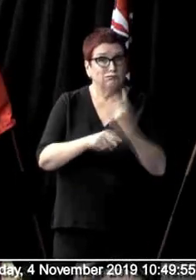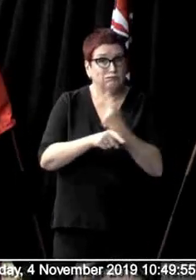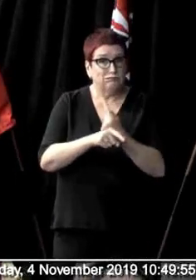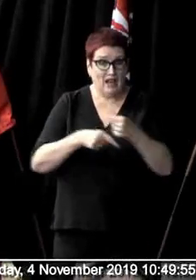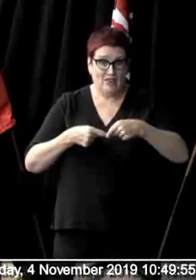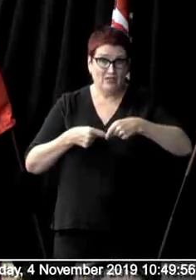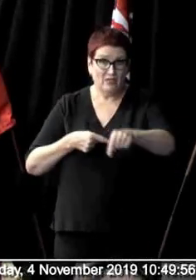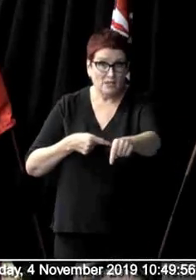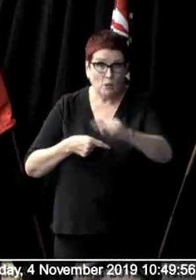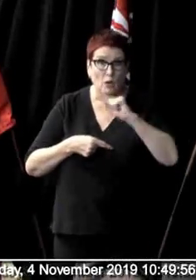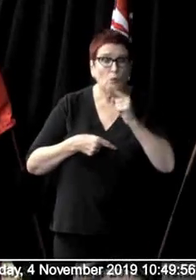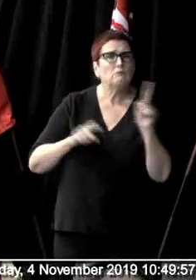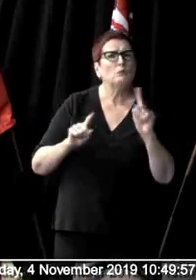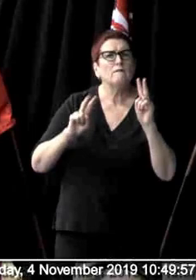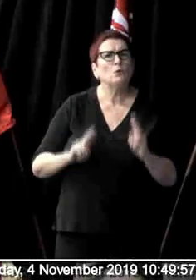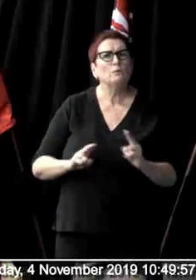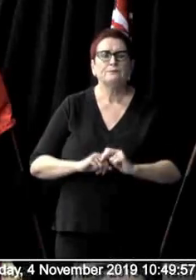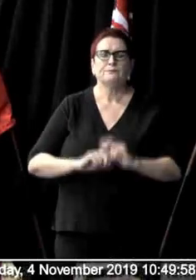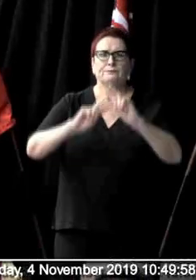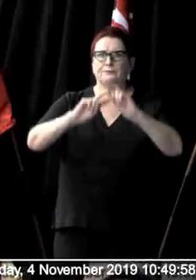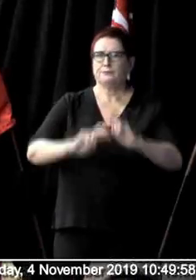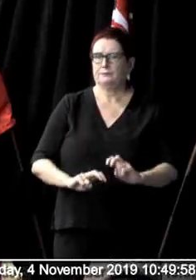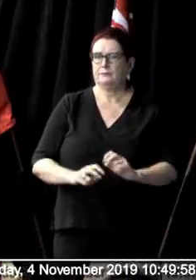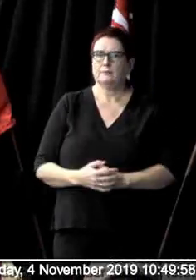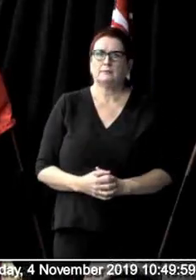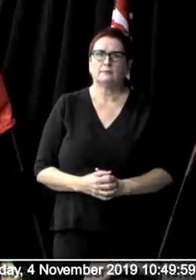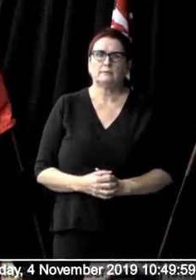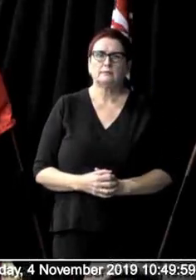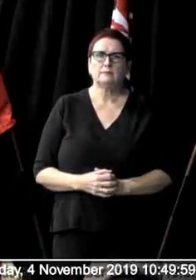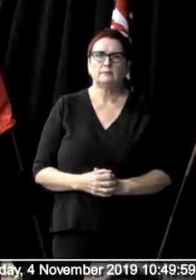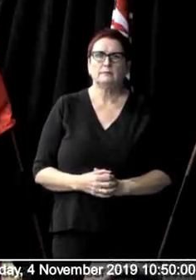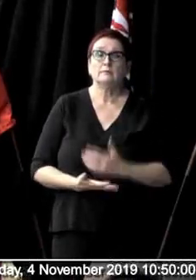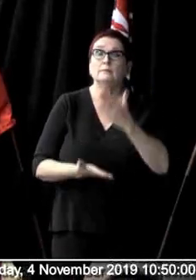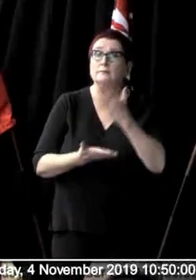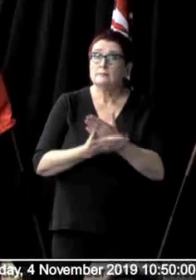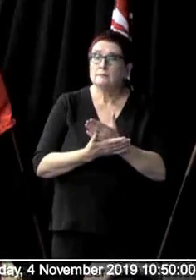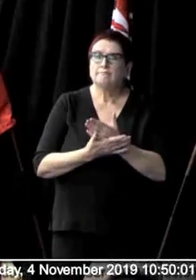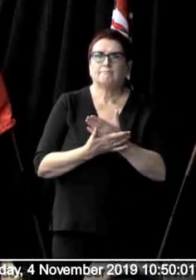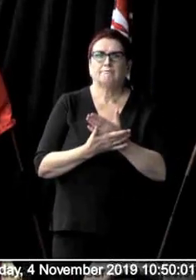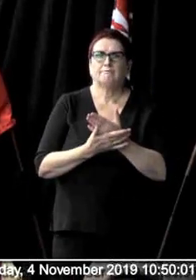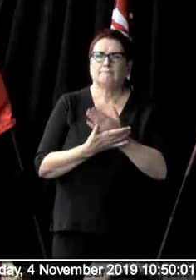a light on the very real and pervasive issues that students with disabilities